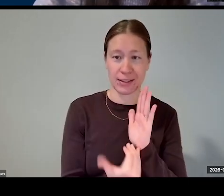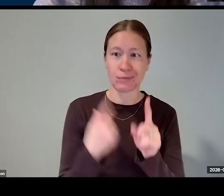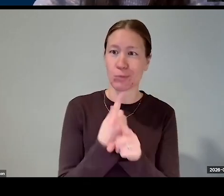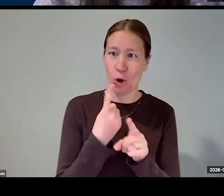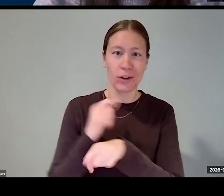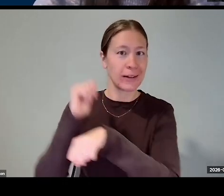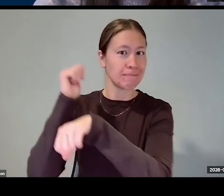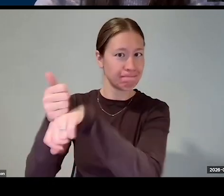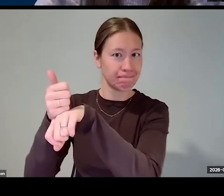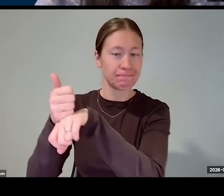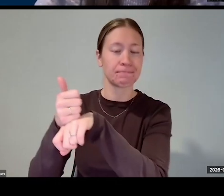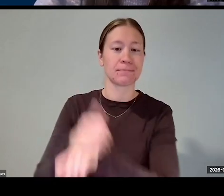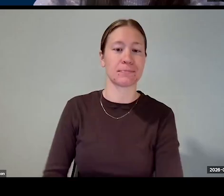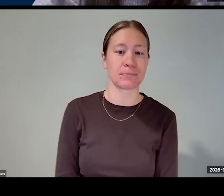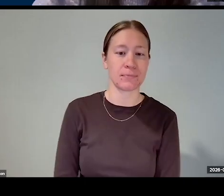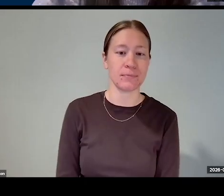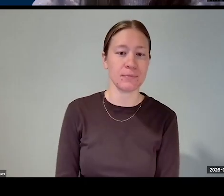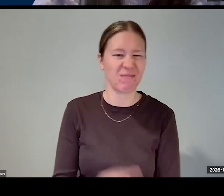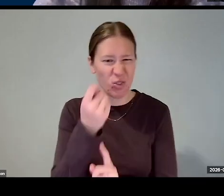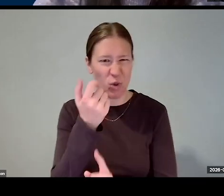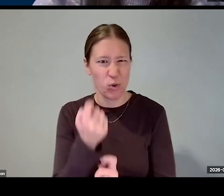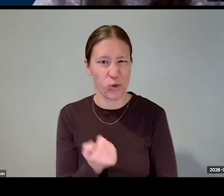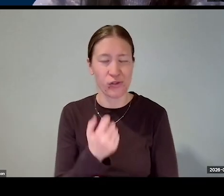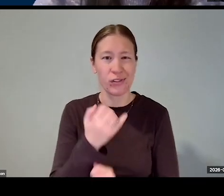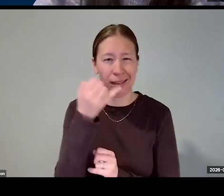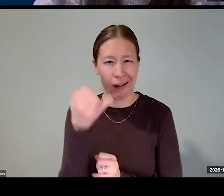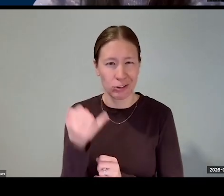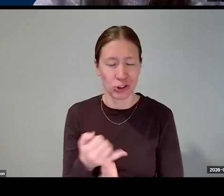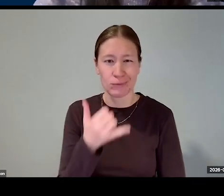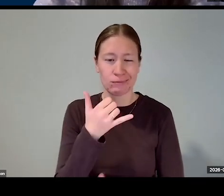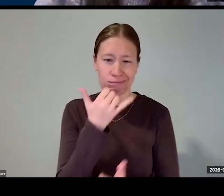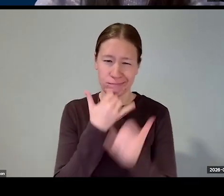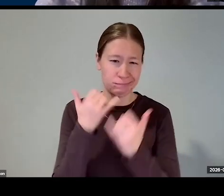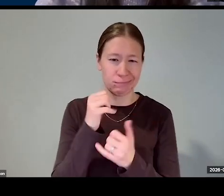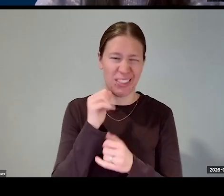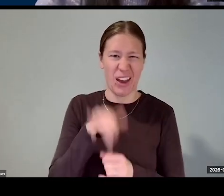So I'm just gonna get rid of these little dashes here that were just regular text.